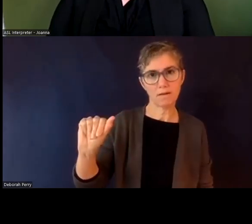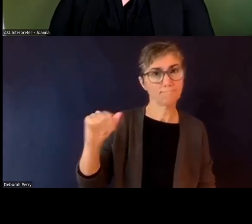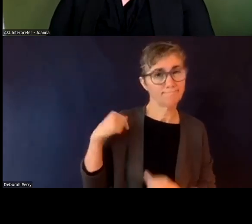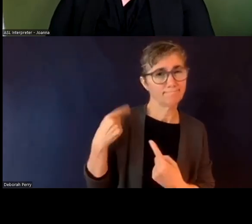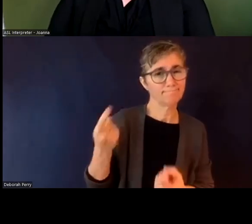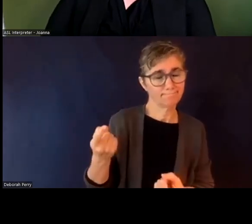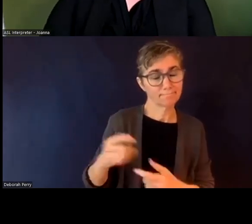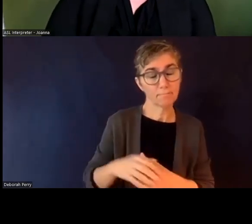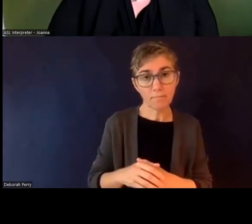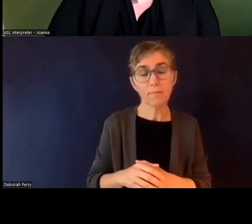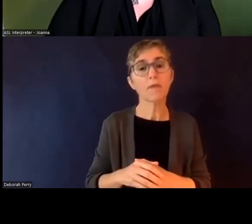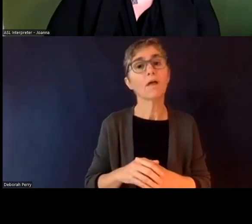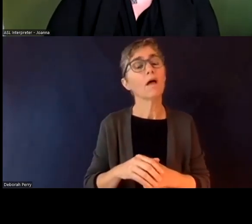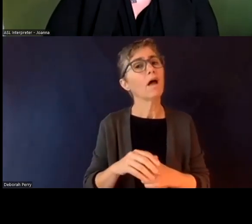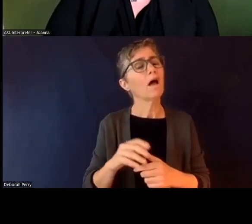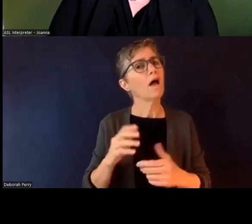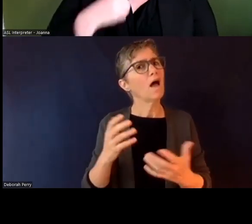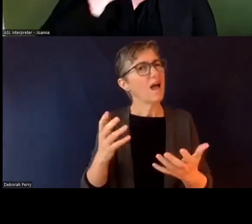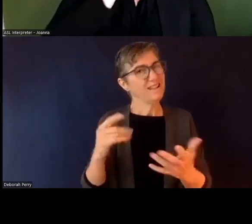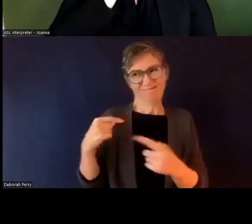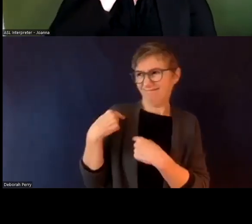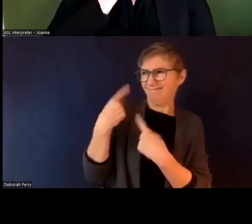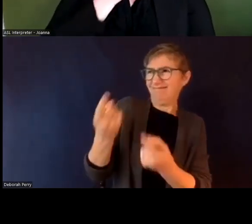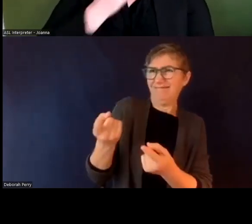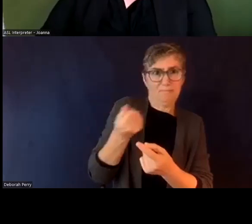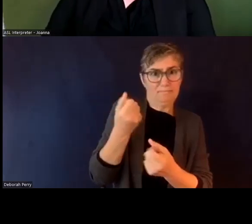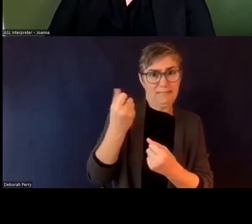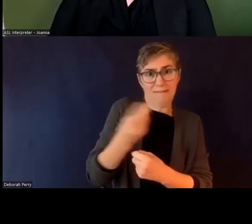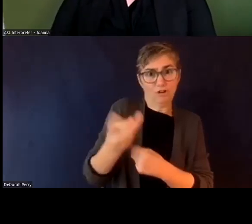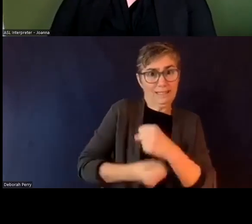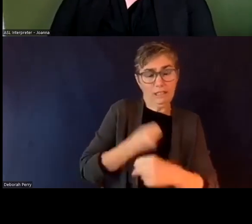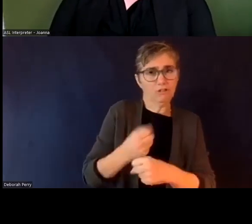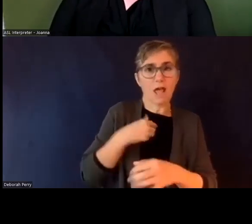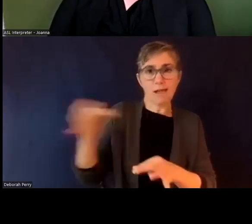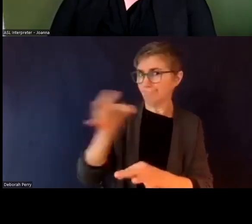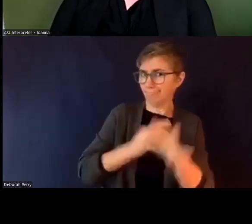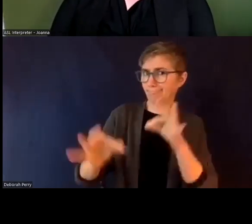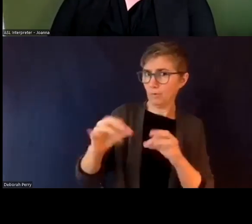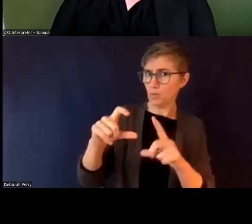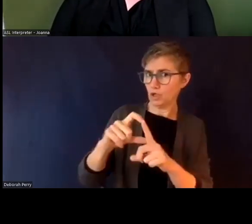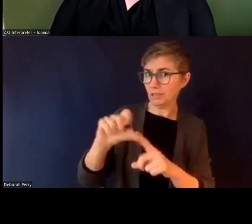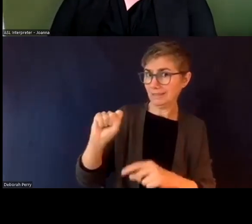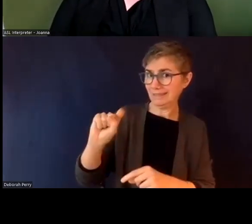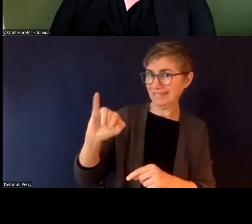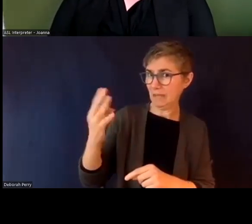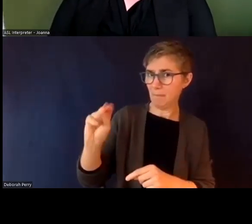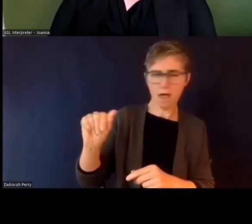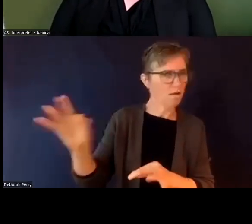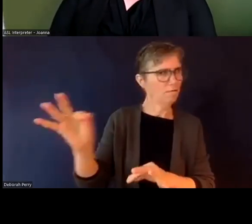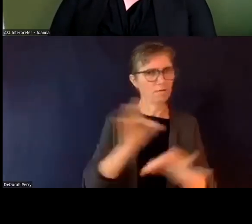and I invite you to join me. I've replaced the words with what it feels like to a woman who is in